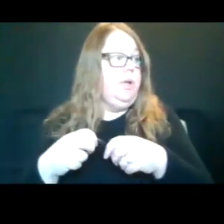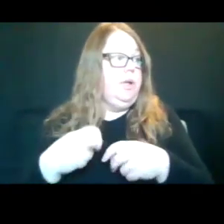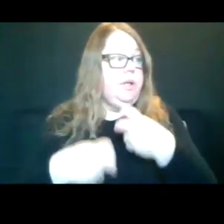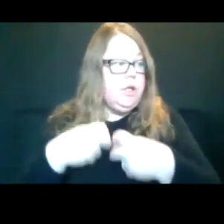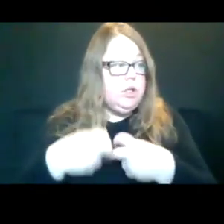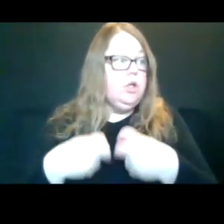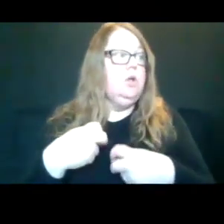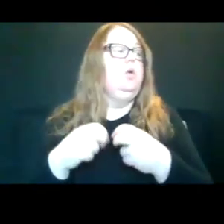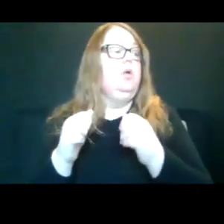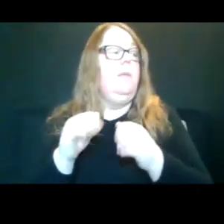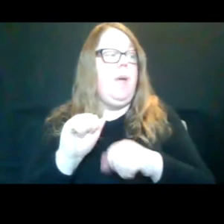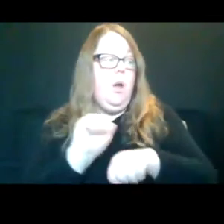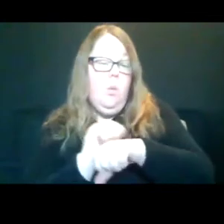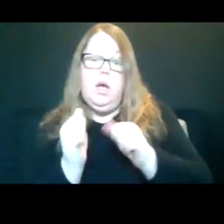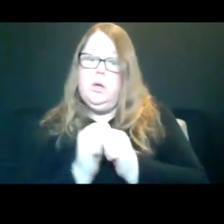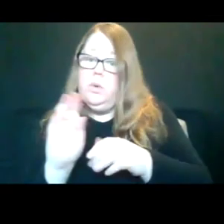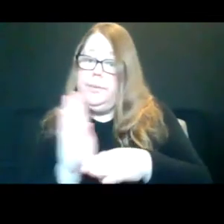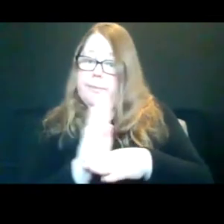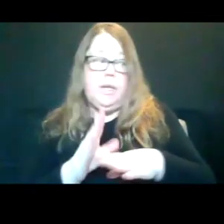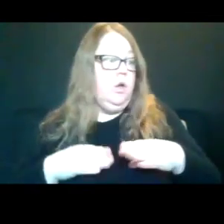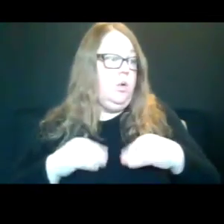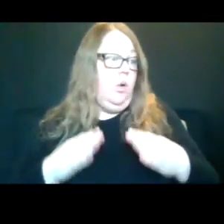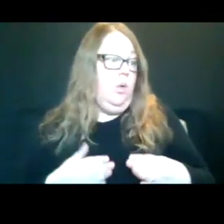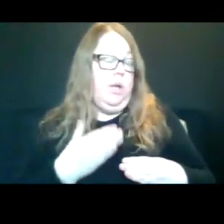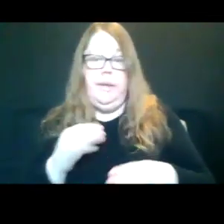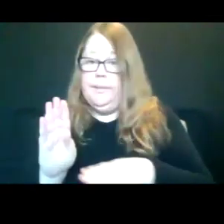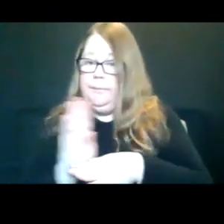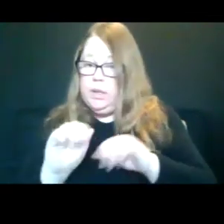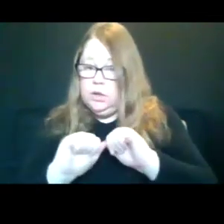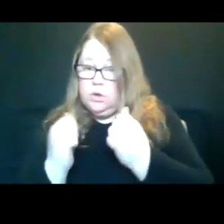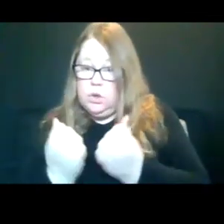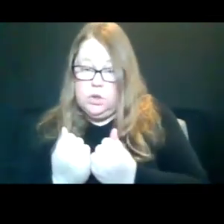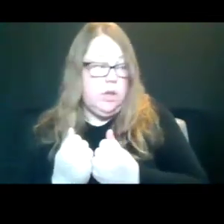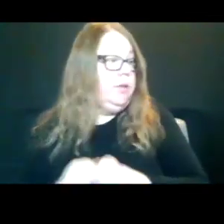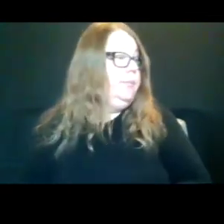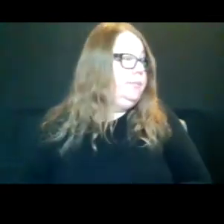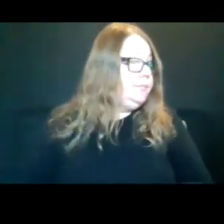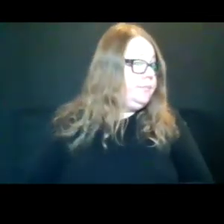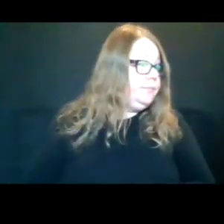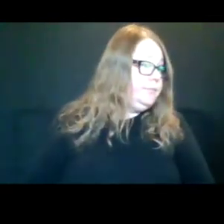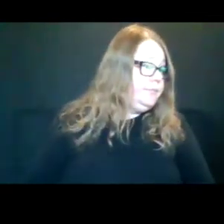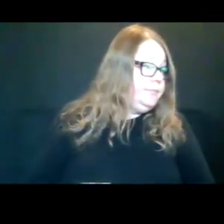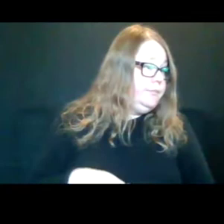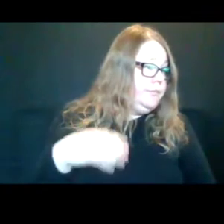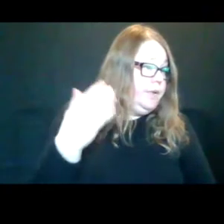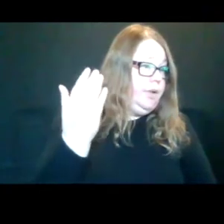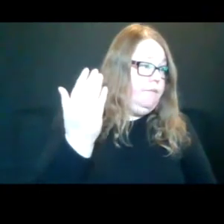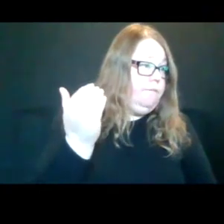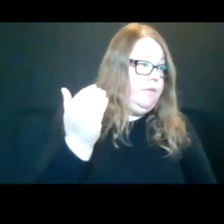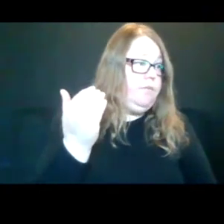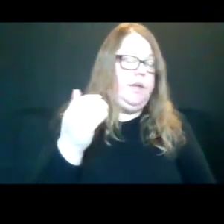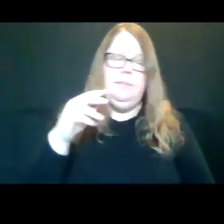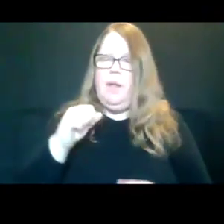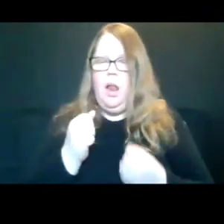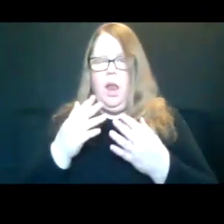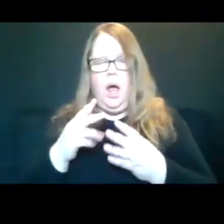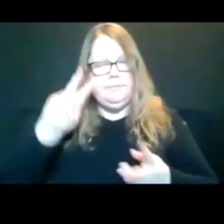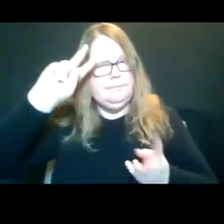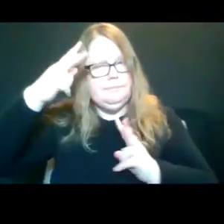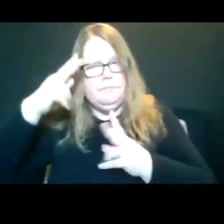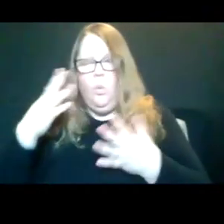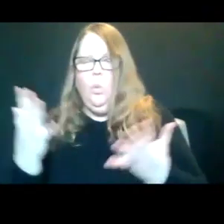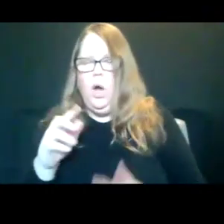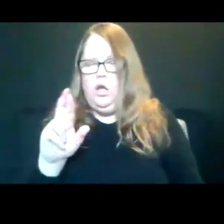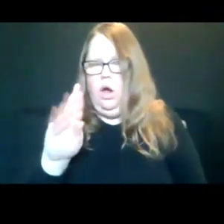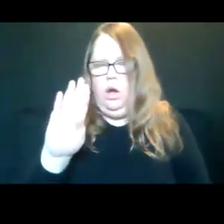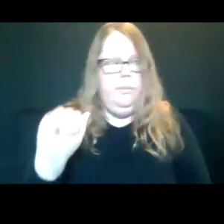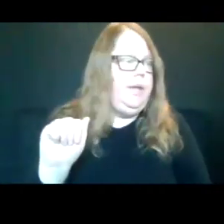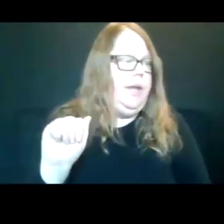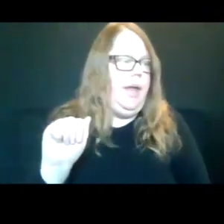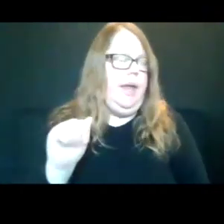business owners/business associations • Misunderstandings of what RBA is and request